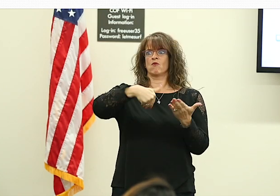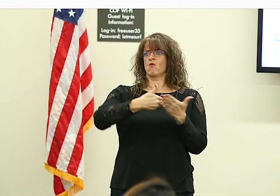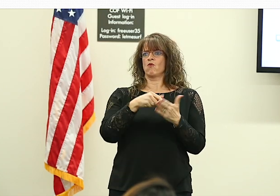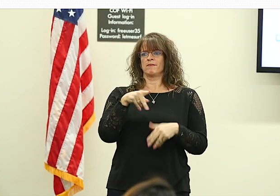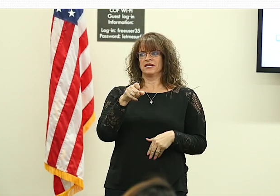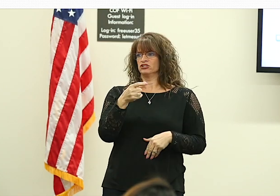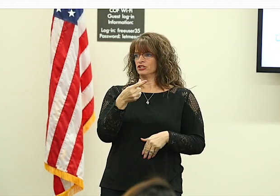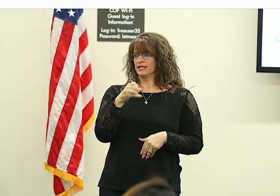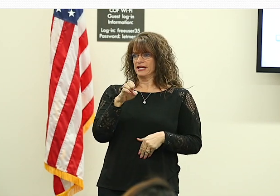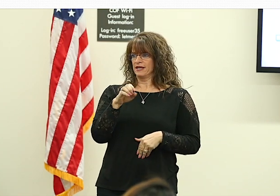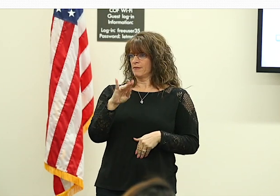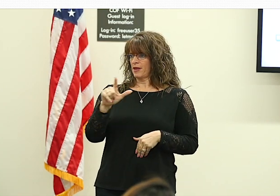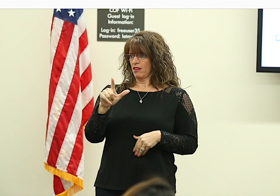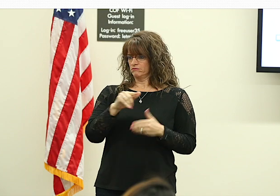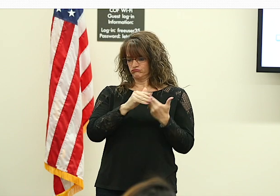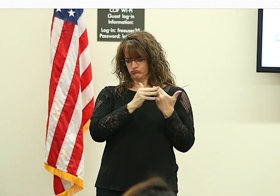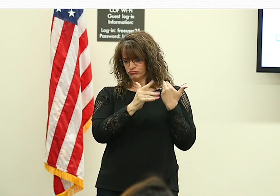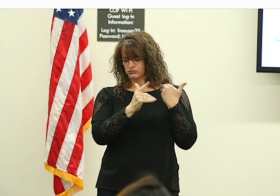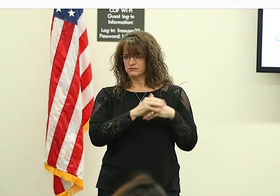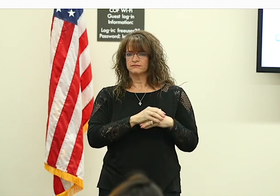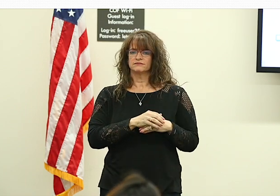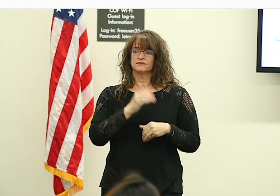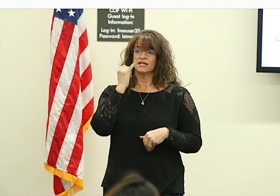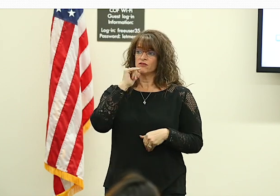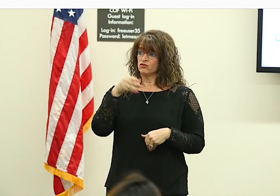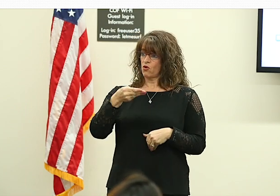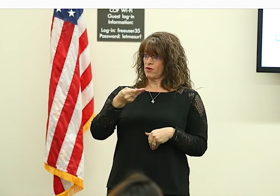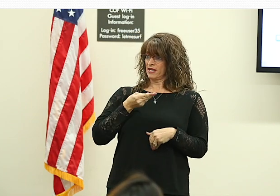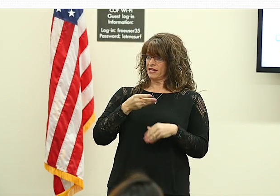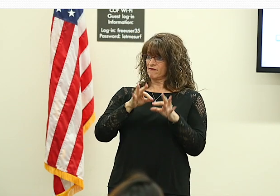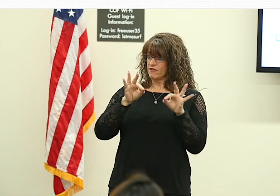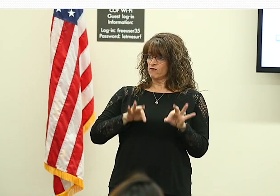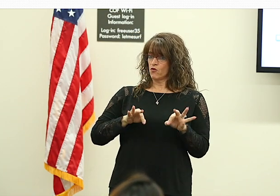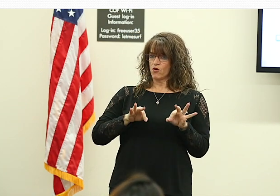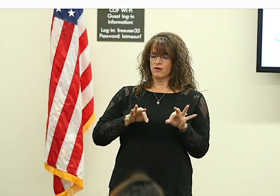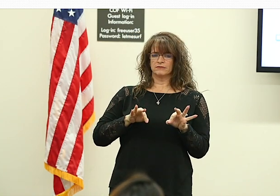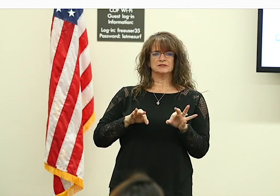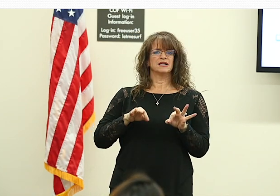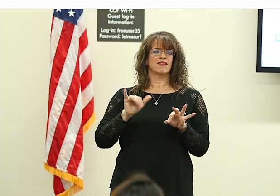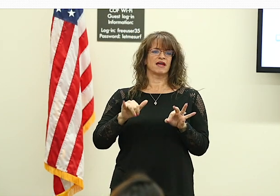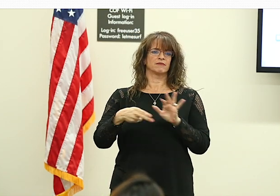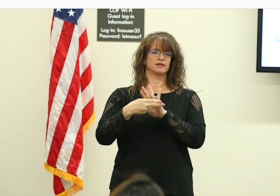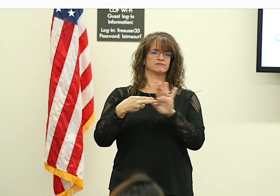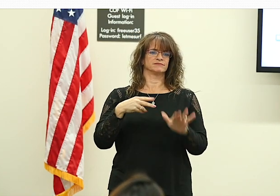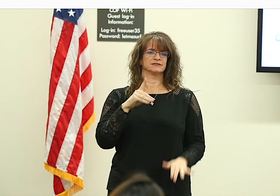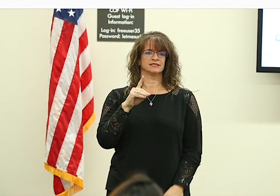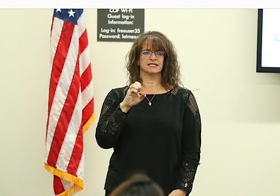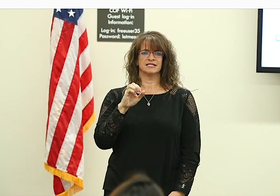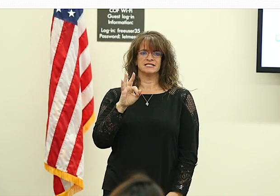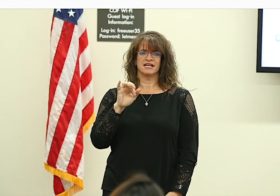And if you don't provide this form, you can be considered in default and you may lose the home.